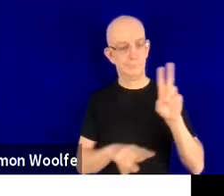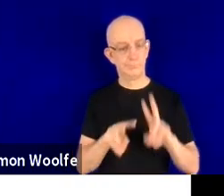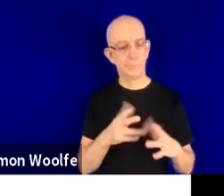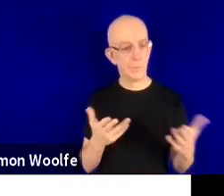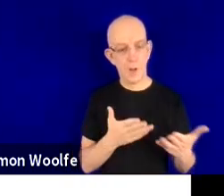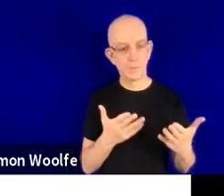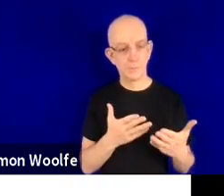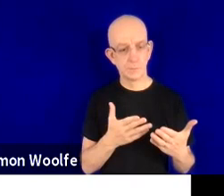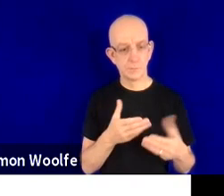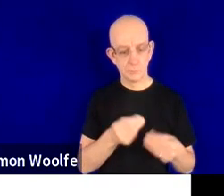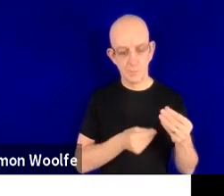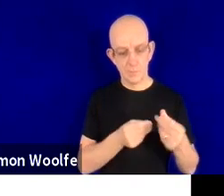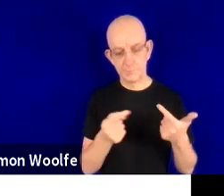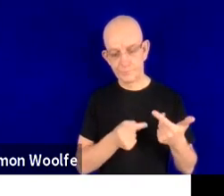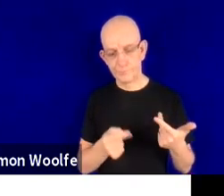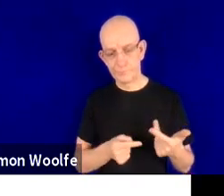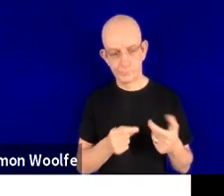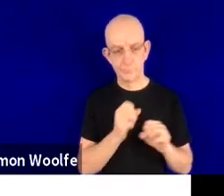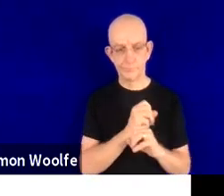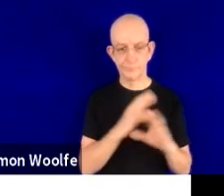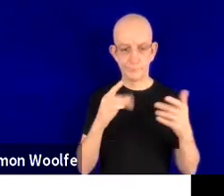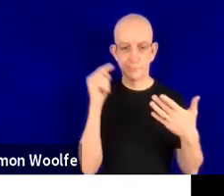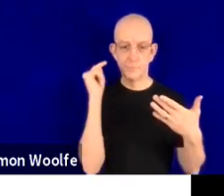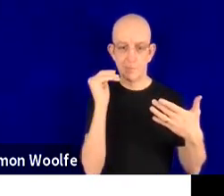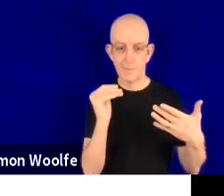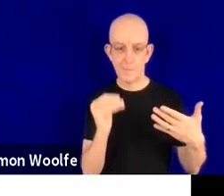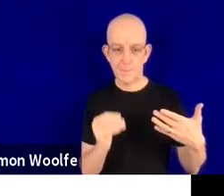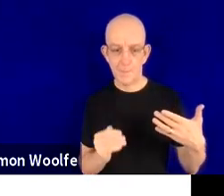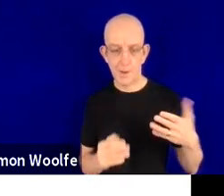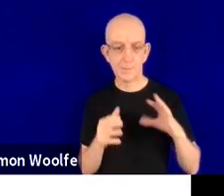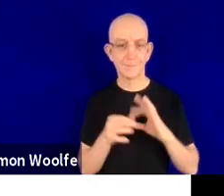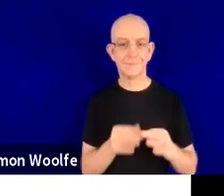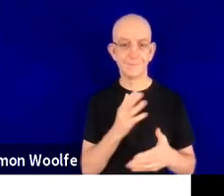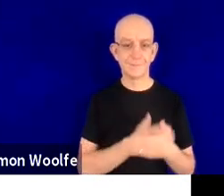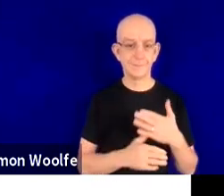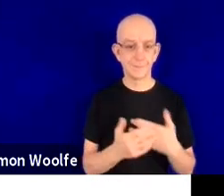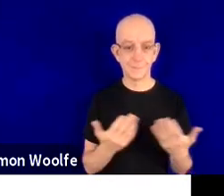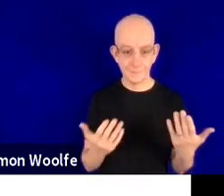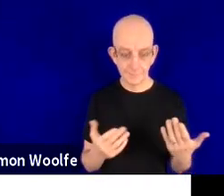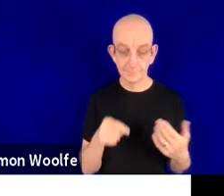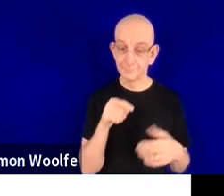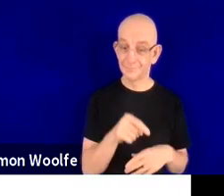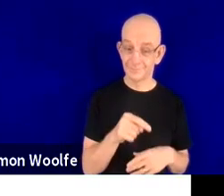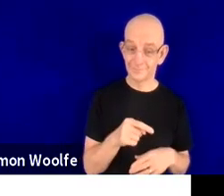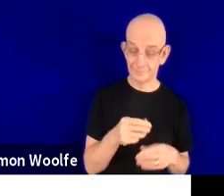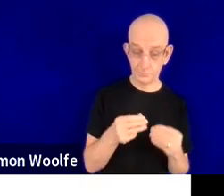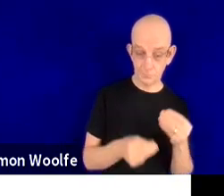Is it a problem of comprehensiveness? Is it a problem of accessibility? Is it a problem of reliability or three of them?